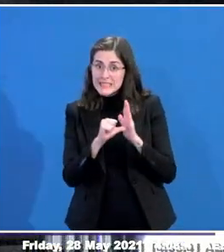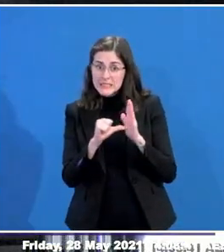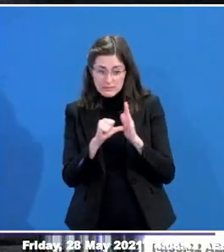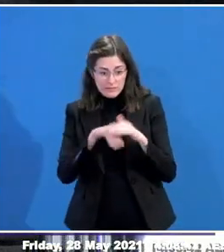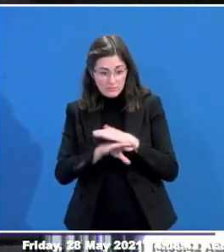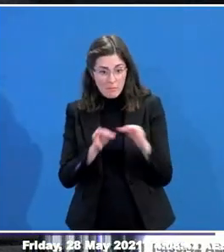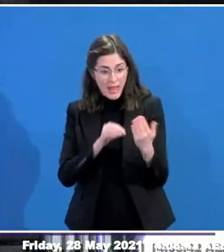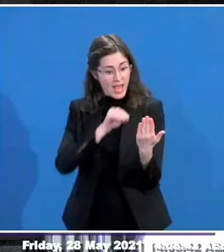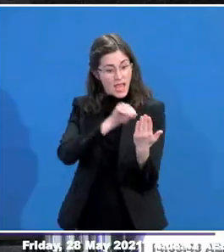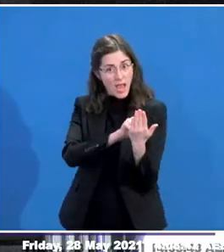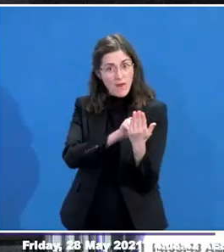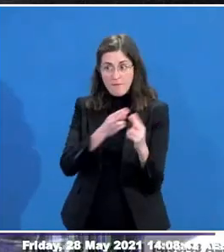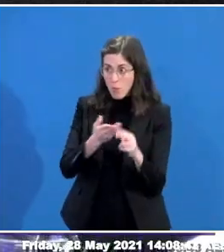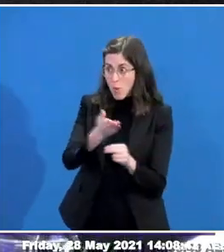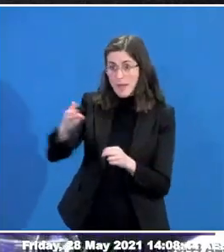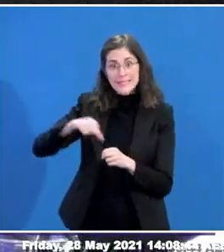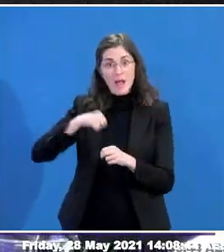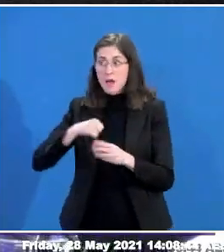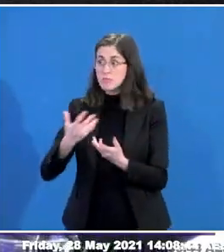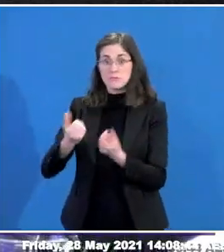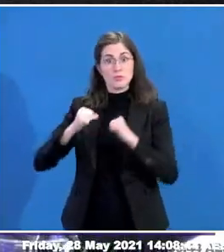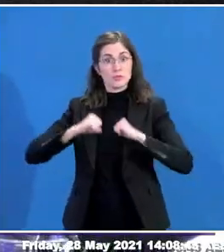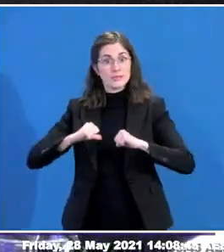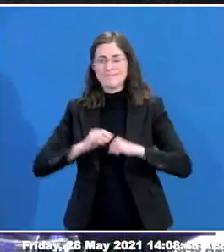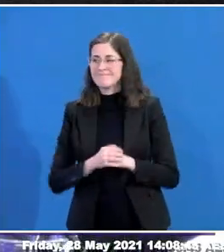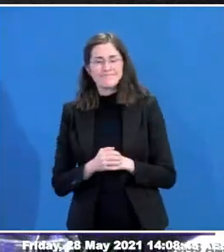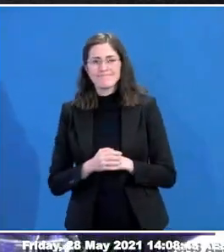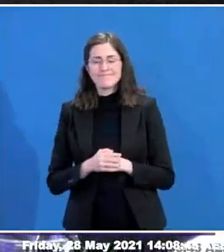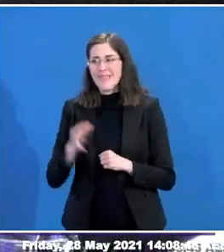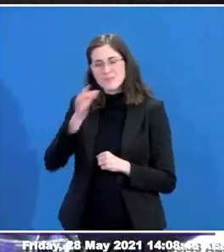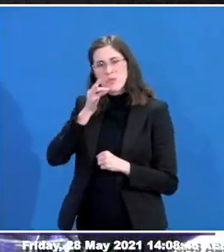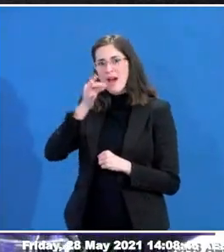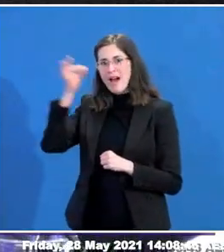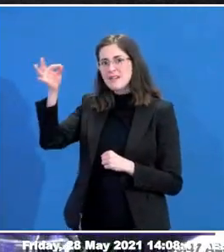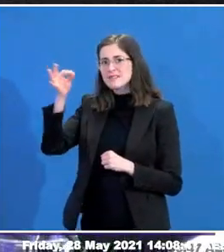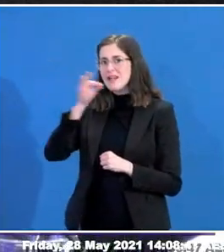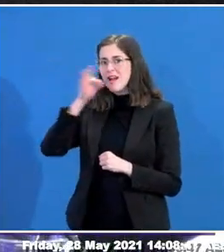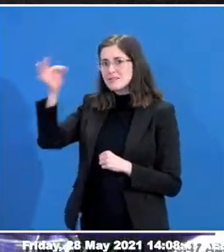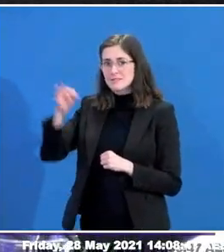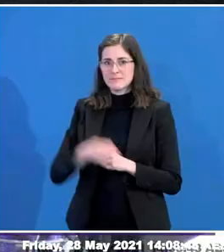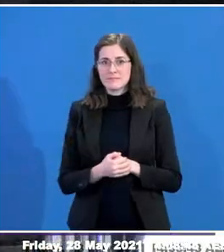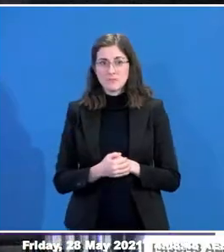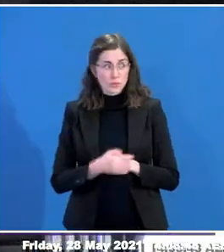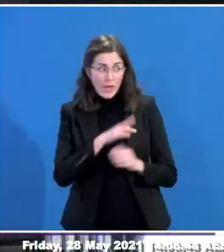supports if upgrades are needed? MR McNAUGHTON: You will have to ask the Commissioner. I'm not sure.